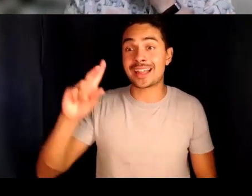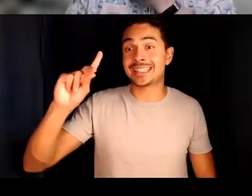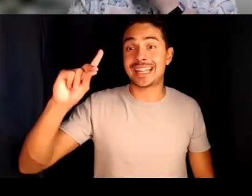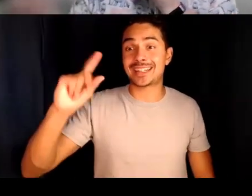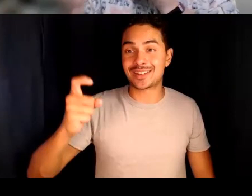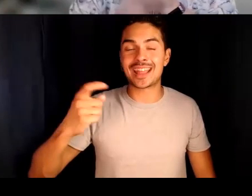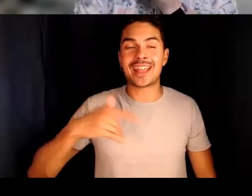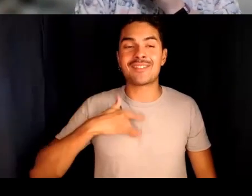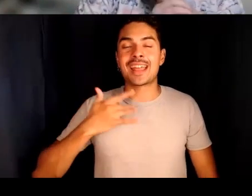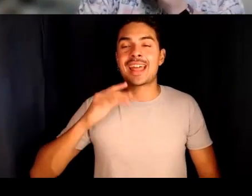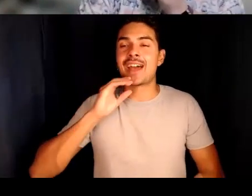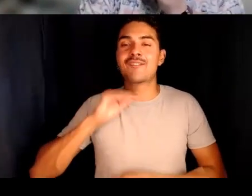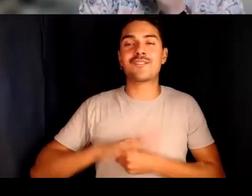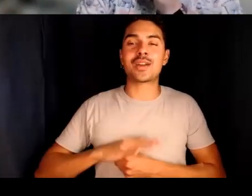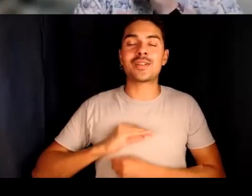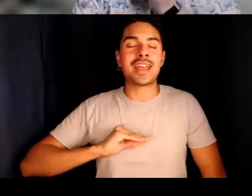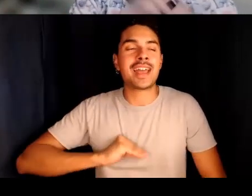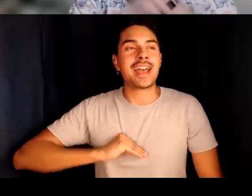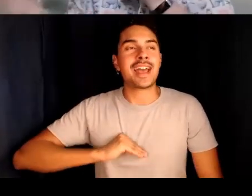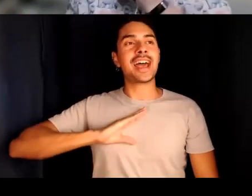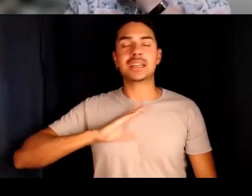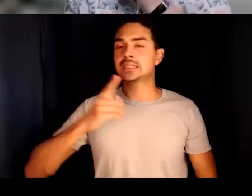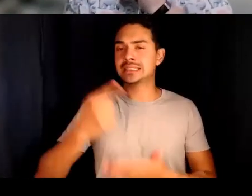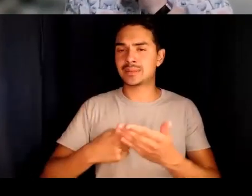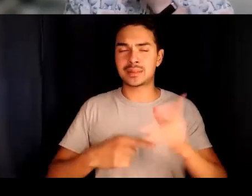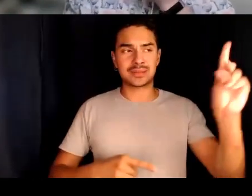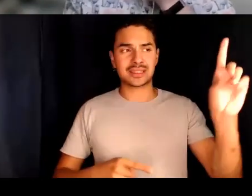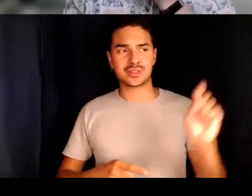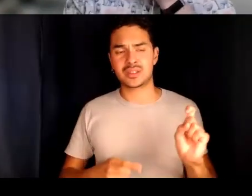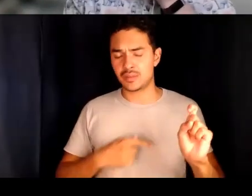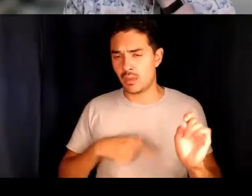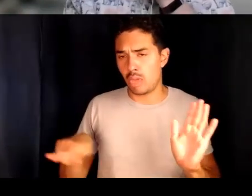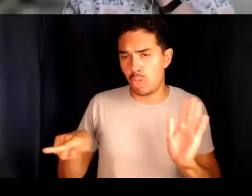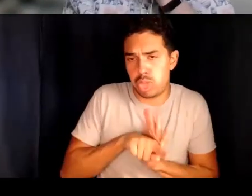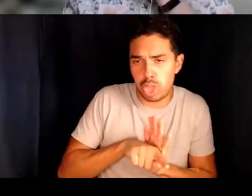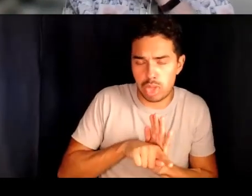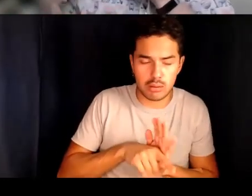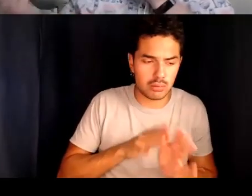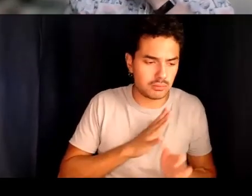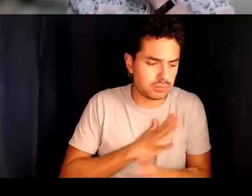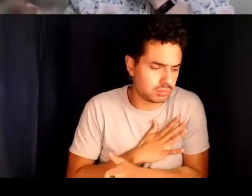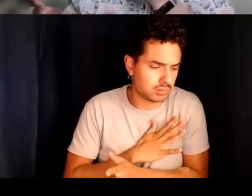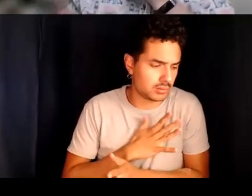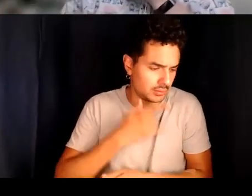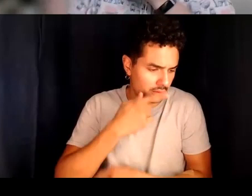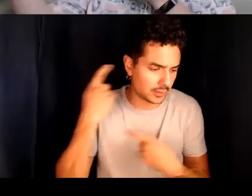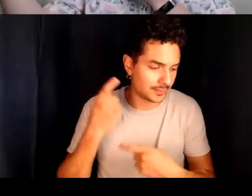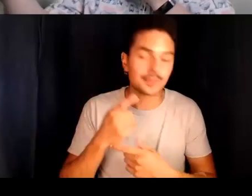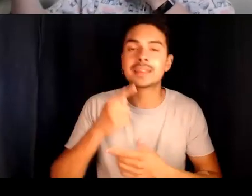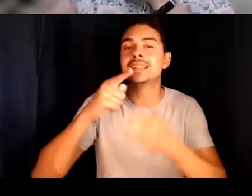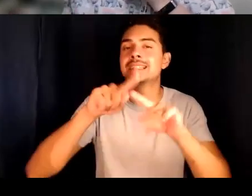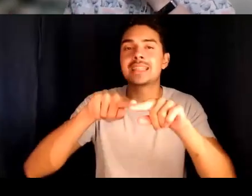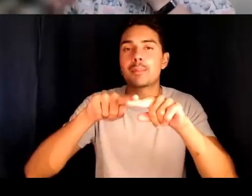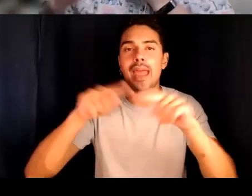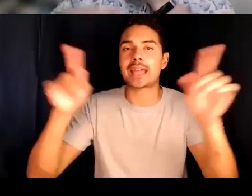In some people it feels really bad and awful, in some people it's both. Do you be aware of, I mentioned this earlier,